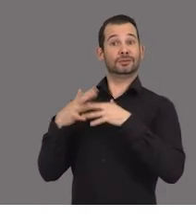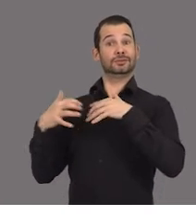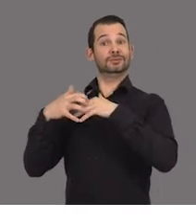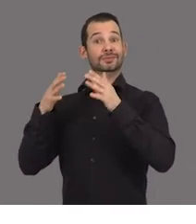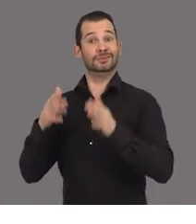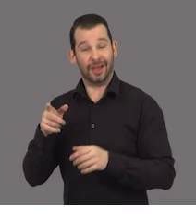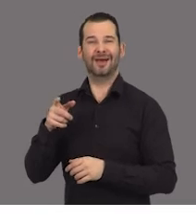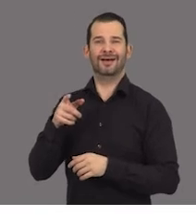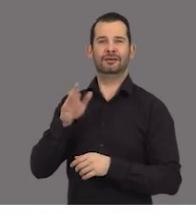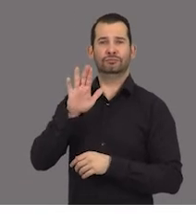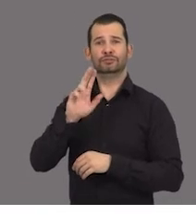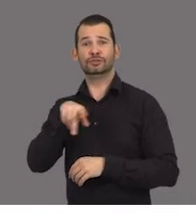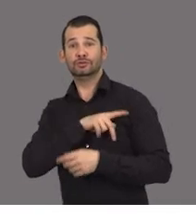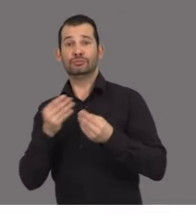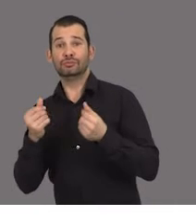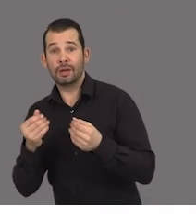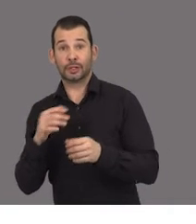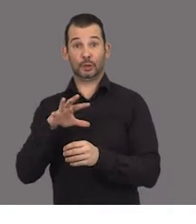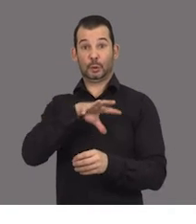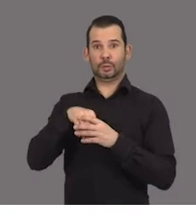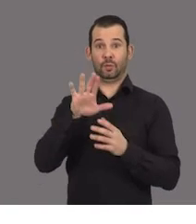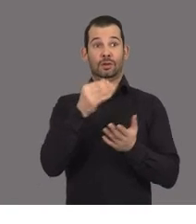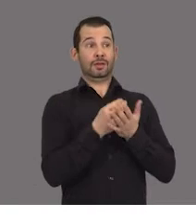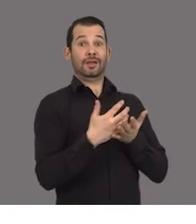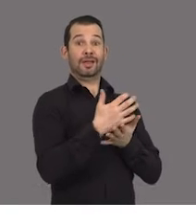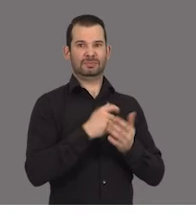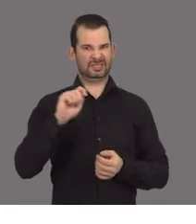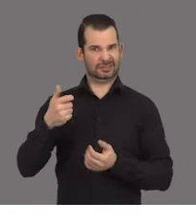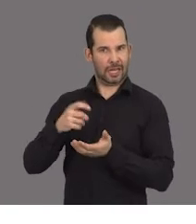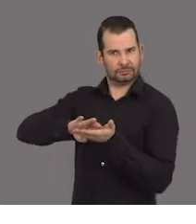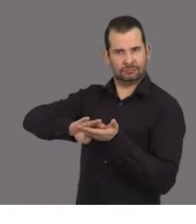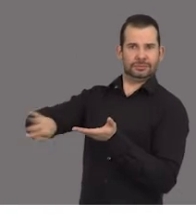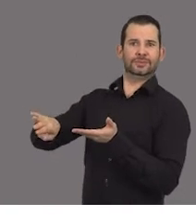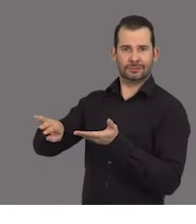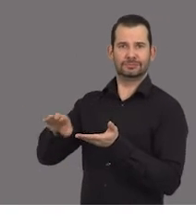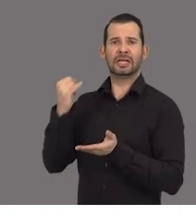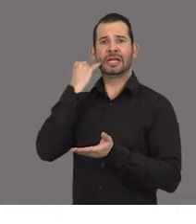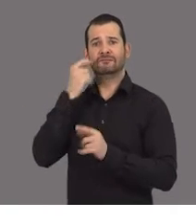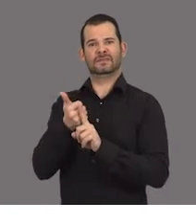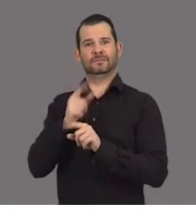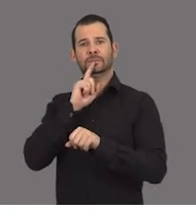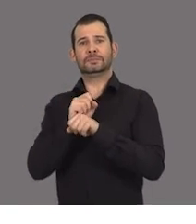including your income, is tax-exempt if it is earned or situated on a reserve.